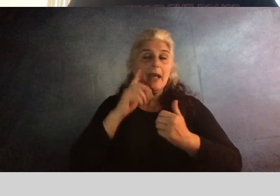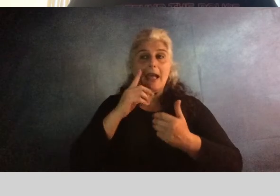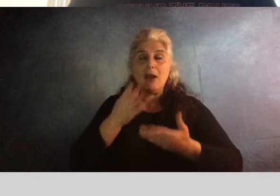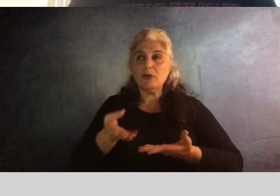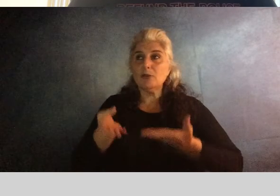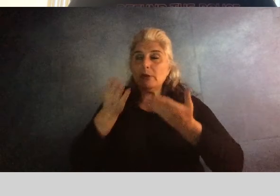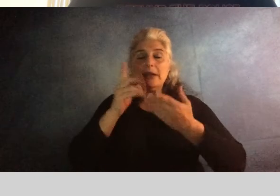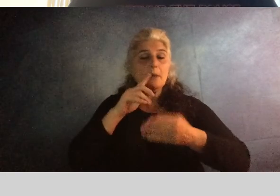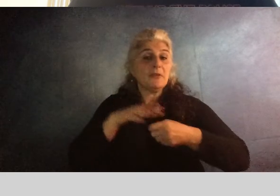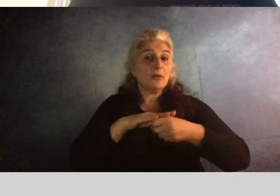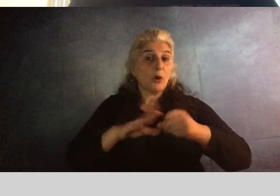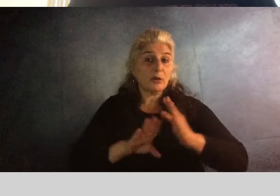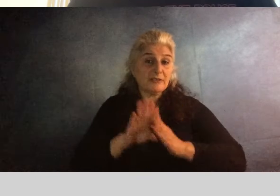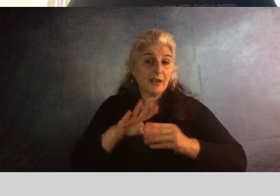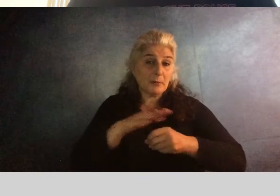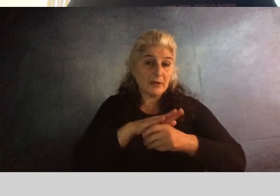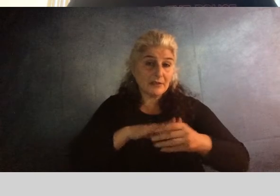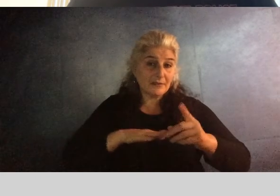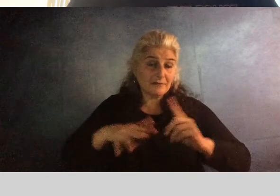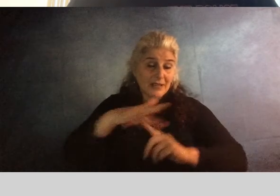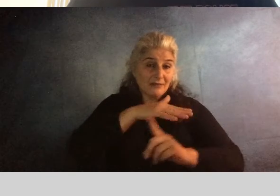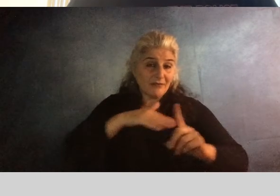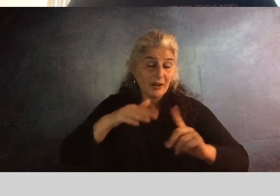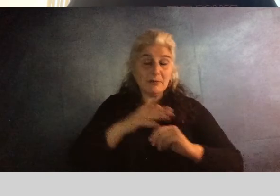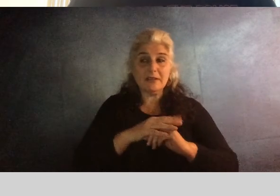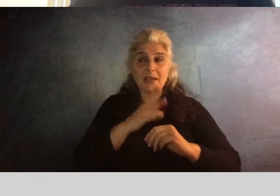and running tests and a code of conduct like the Contributor Covenant.